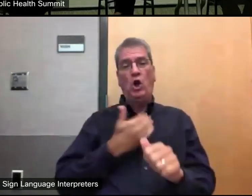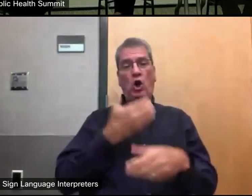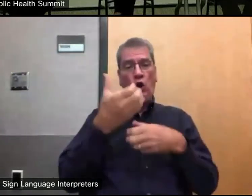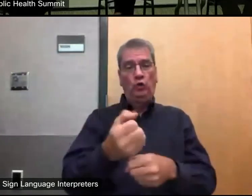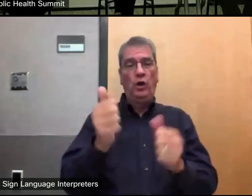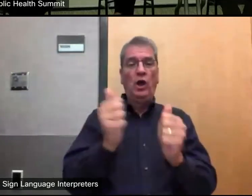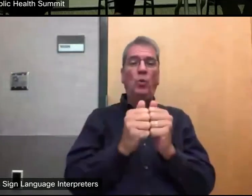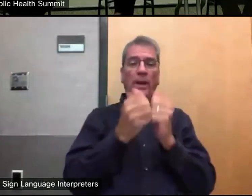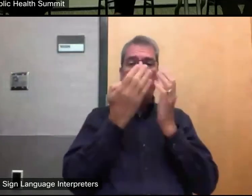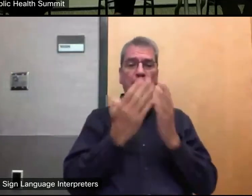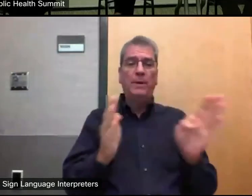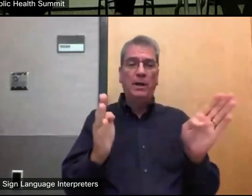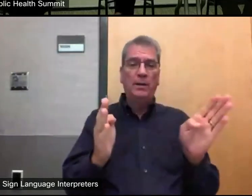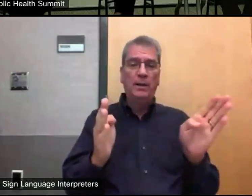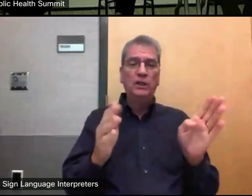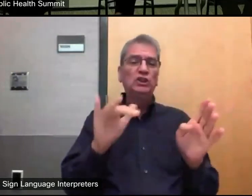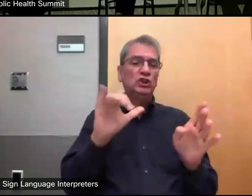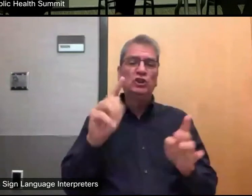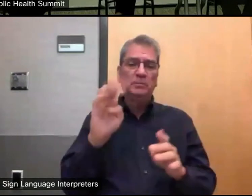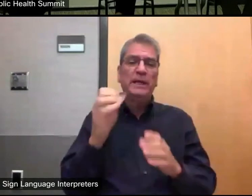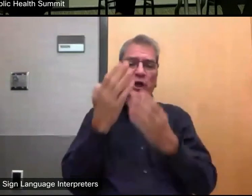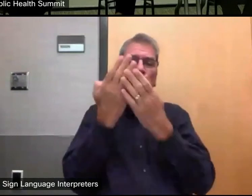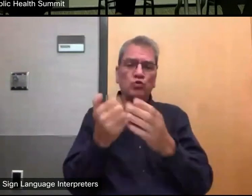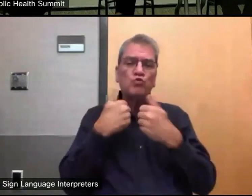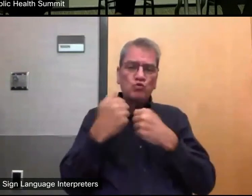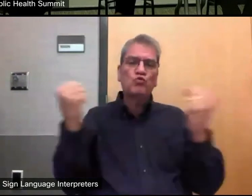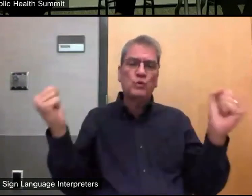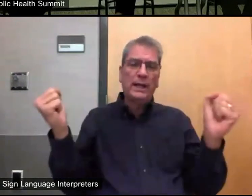by those messages and be transparent about them, I think being realistic about where